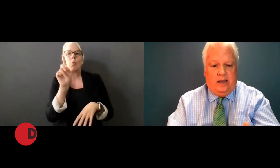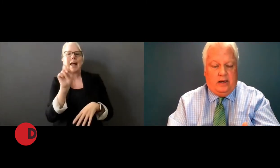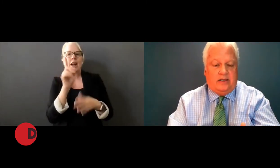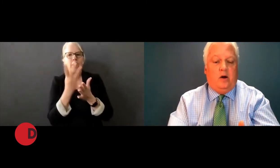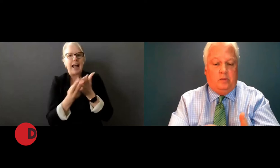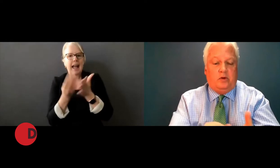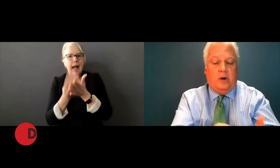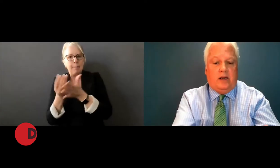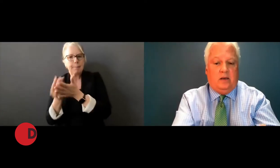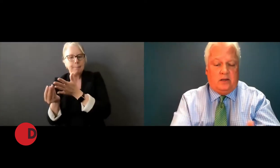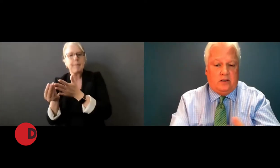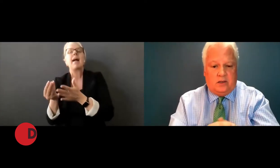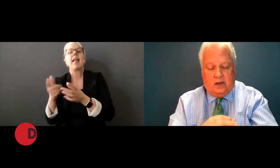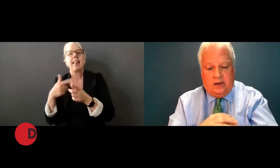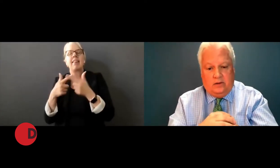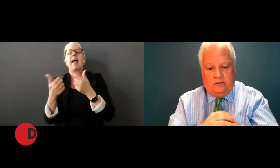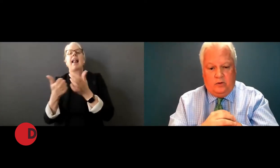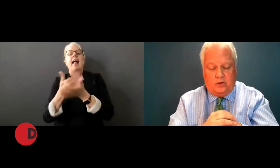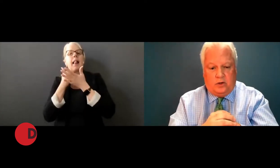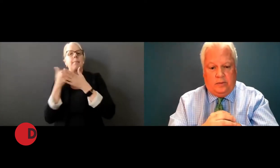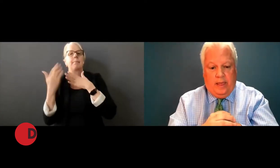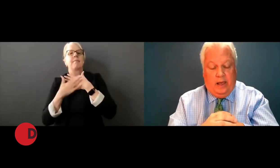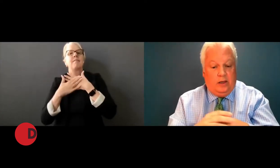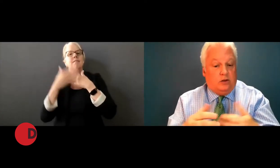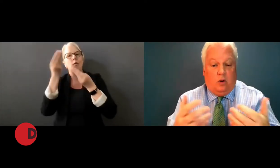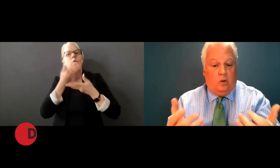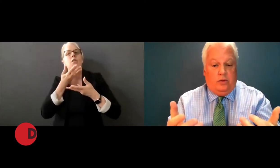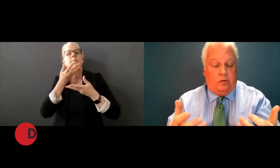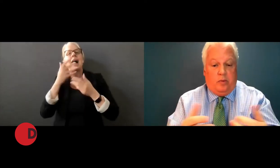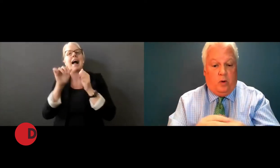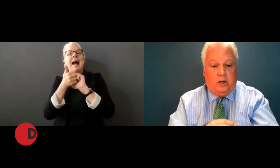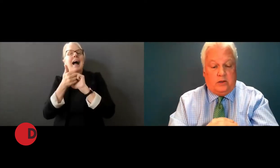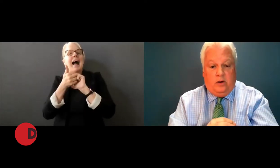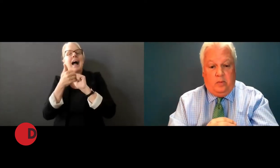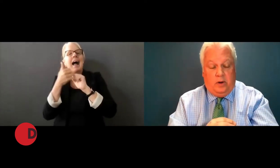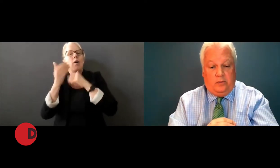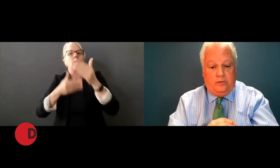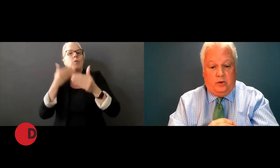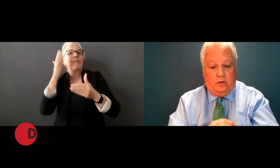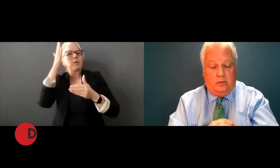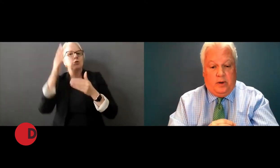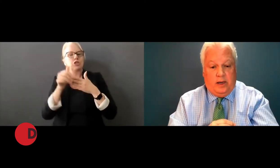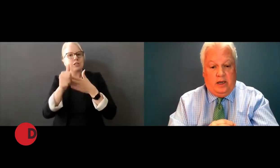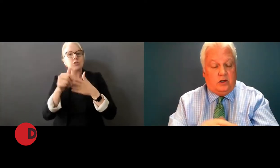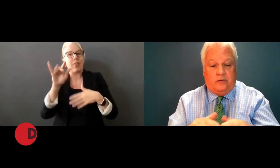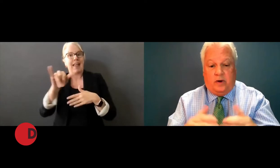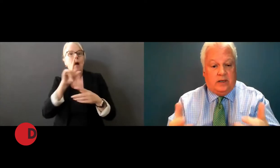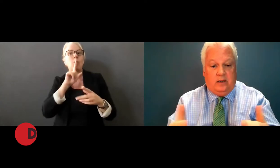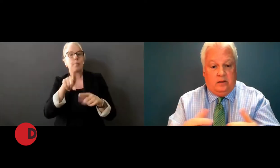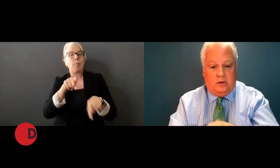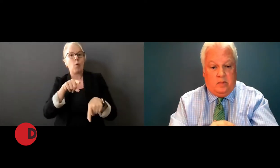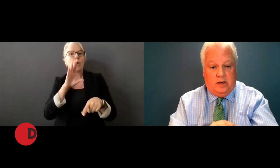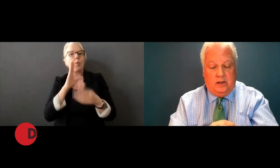where the gaps are and then it helps inform us how to prepare for the future.